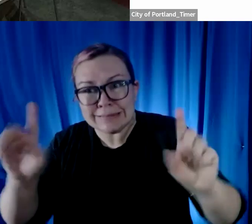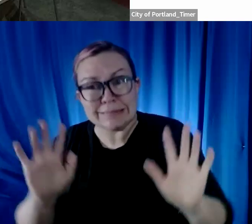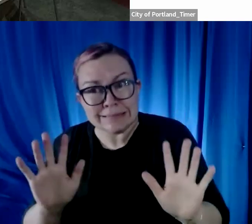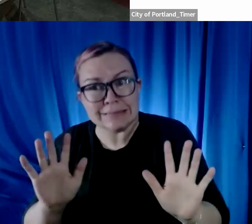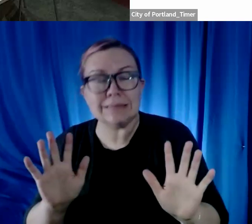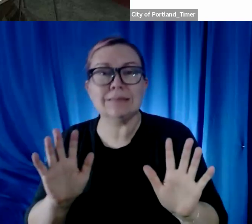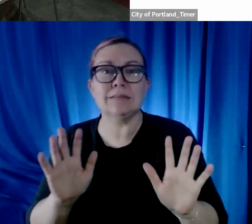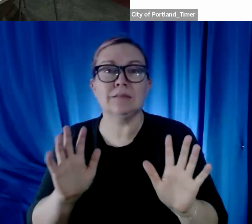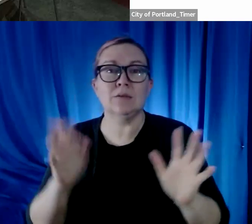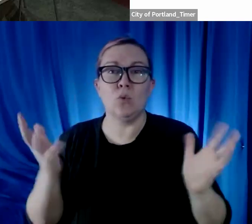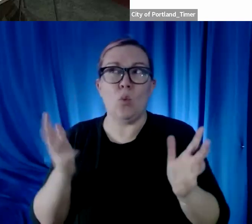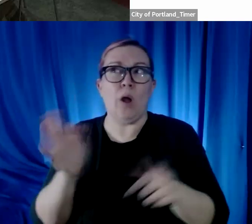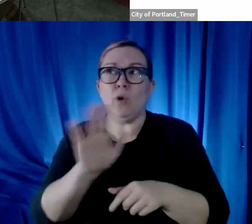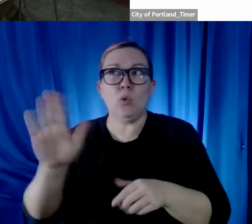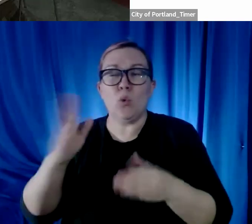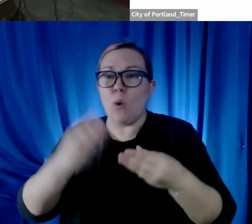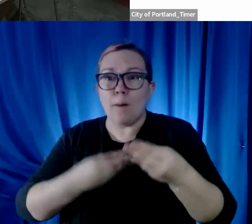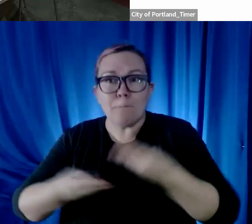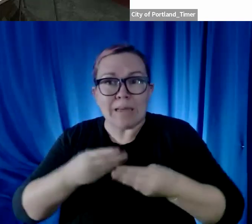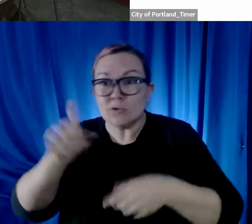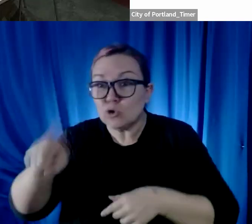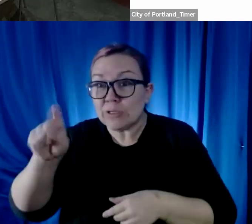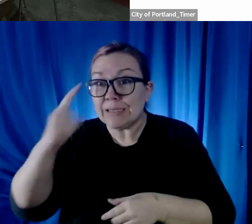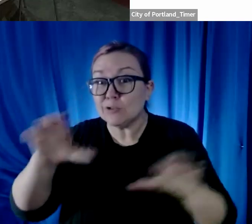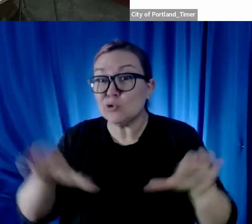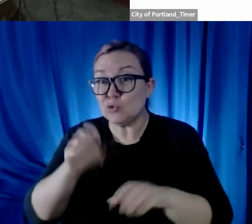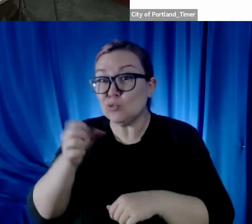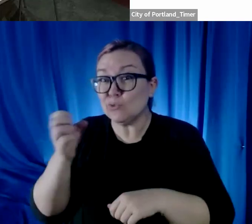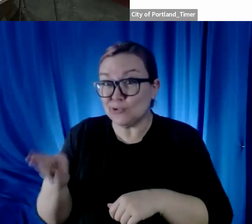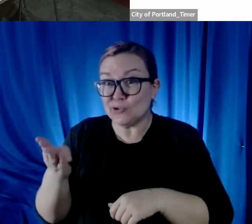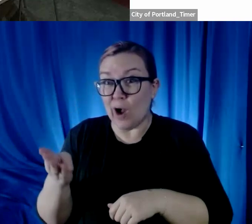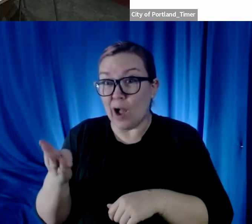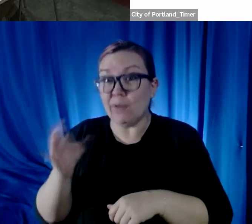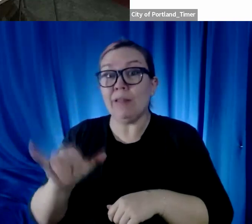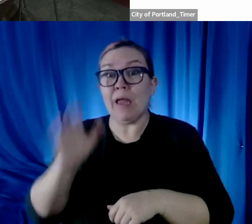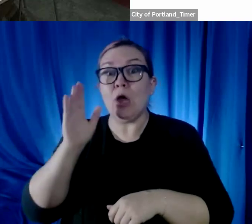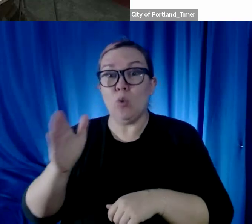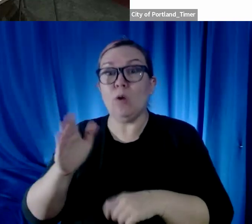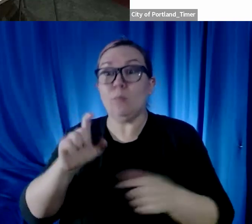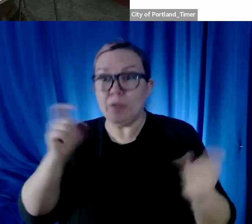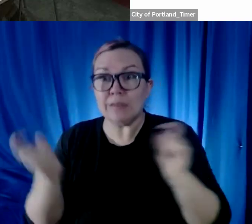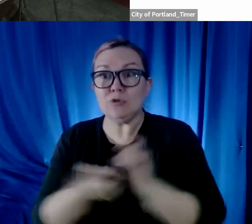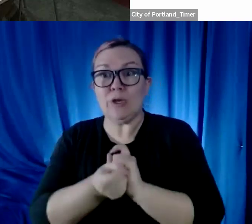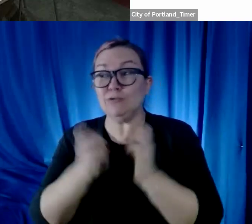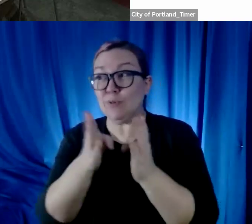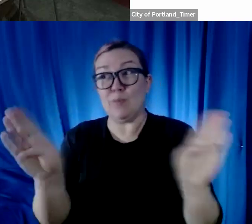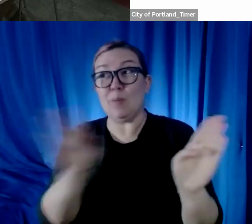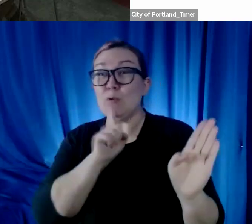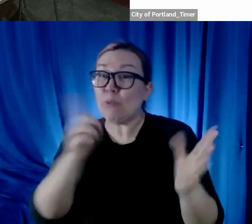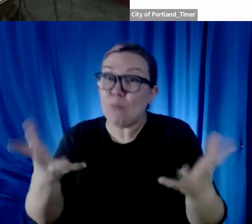What are your budget needs to do the job that will be the change the public wants.